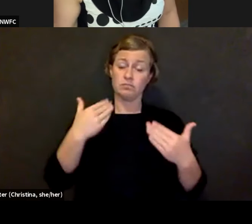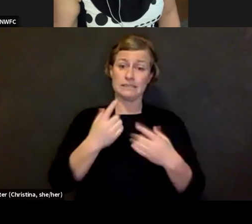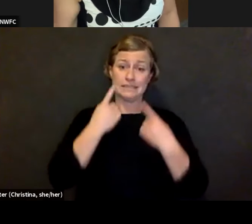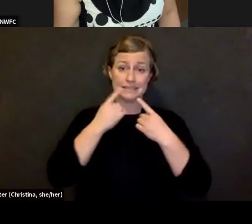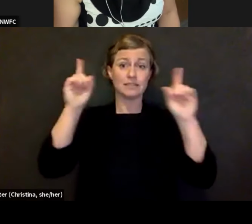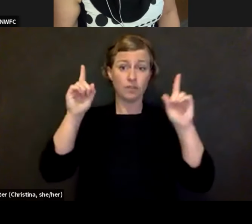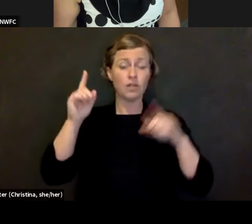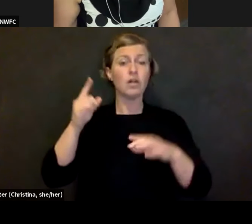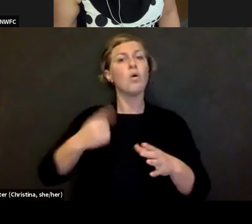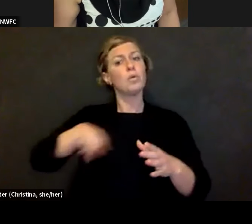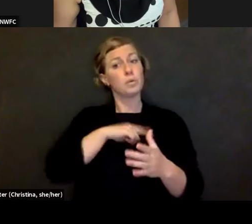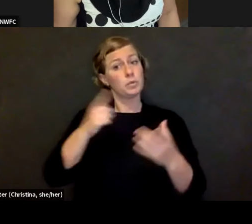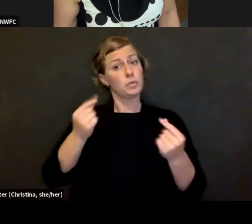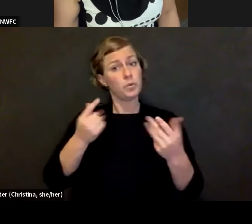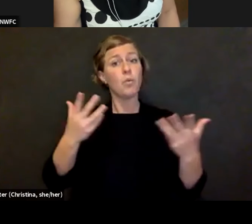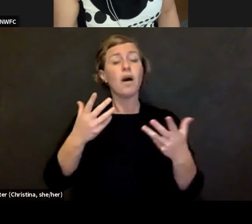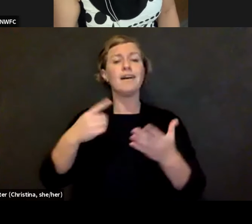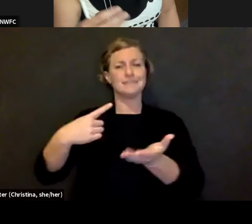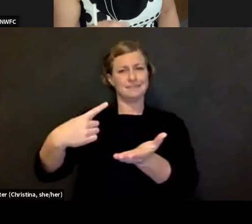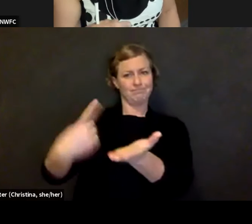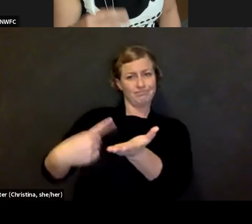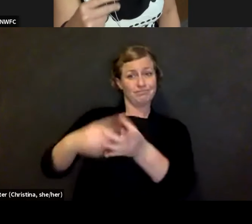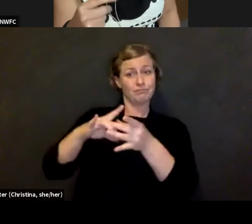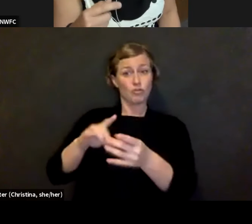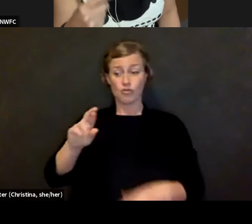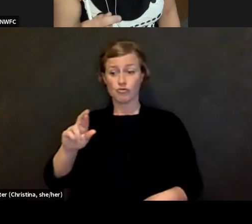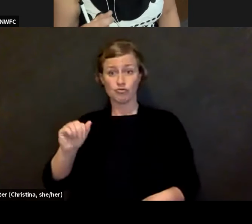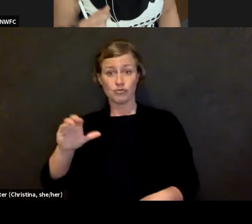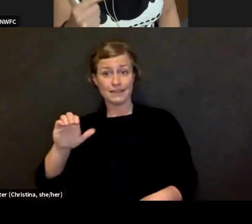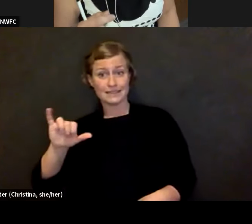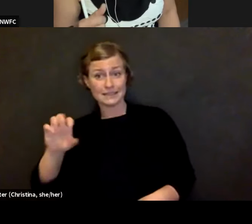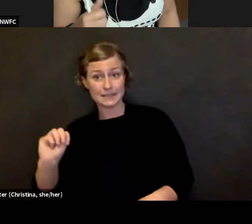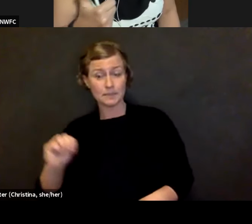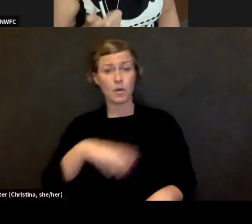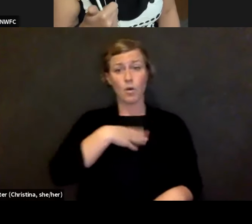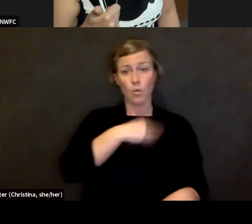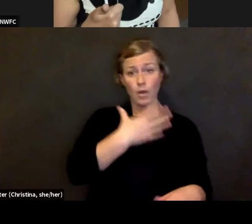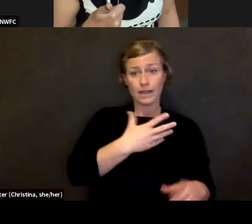done a very controversial thing, I think, but it's been incredibly successful, we have tabled